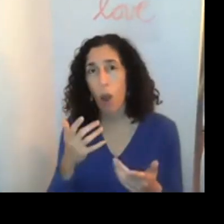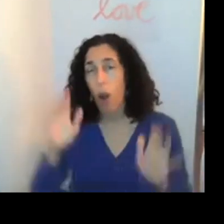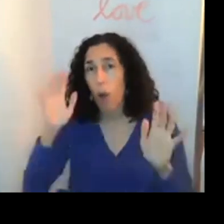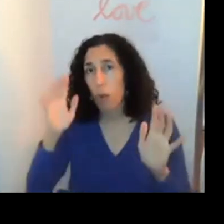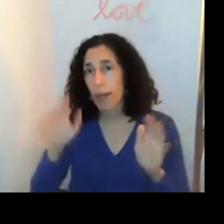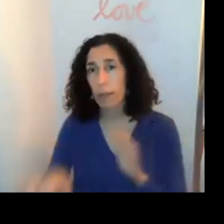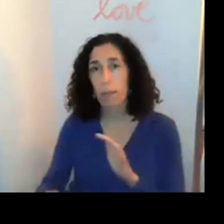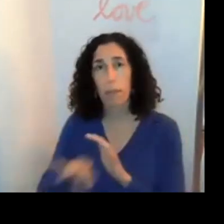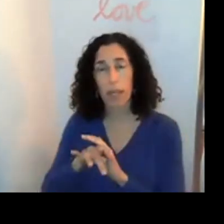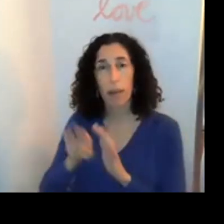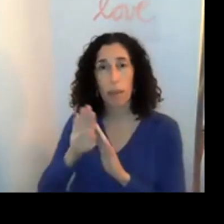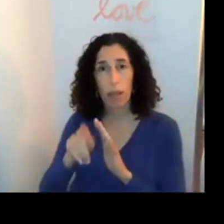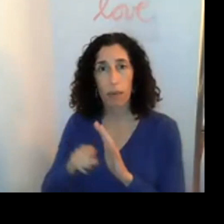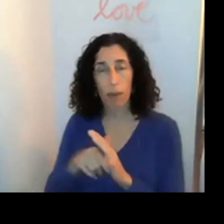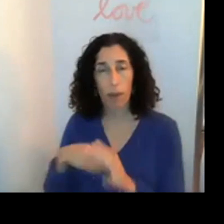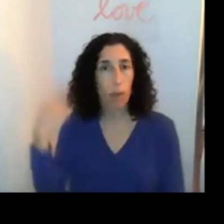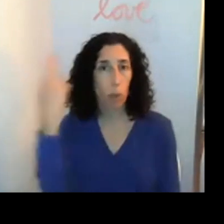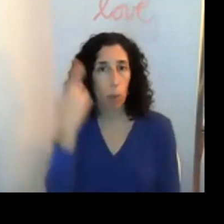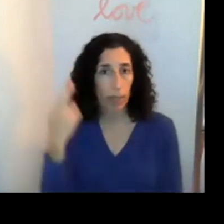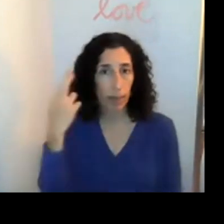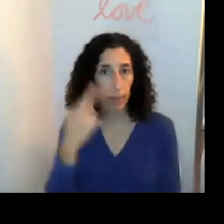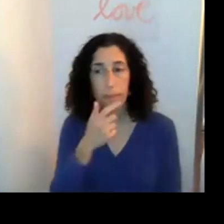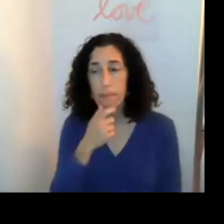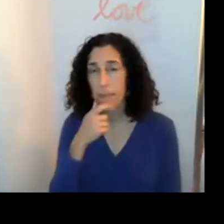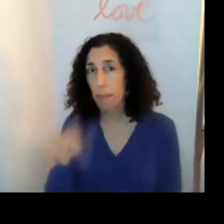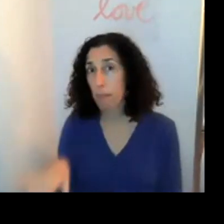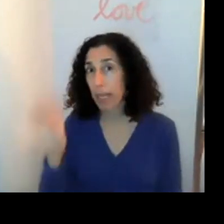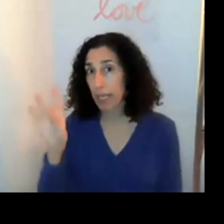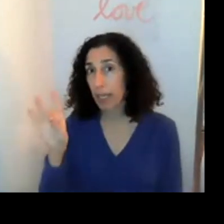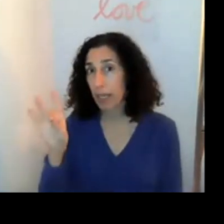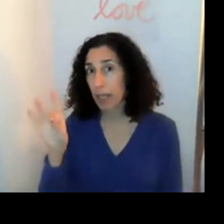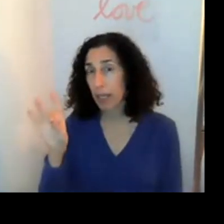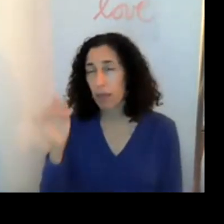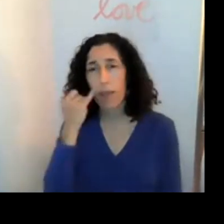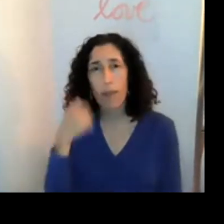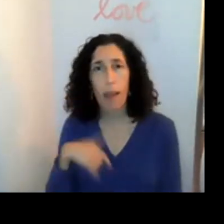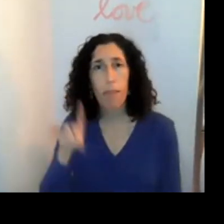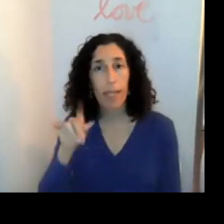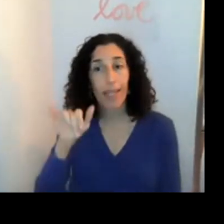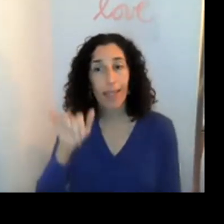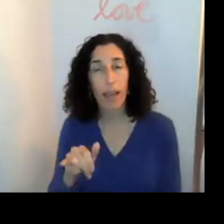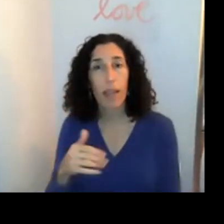all the support we've gotten from everybody. It's wonderful. Cool. I think J., yea let's take it away with JJJJJerome's music, and thank you all